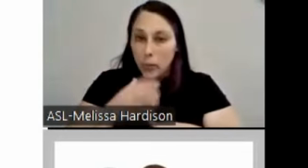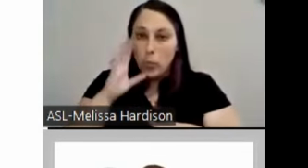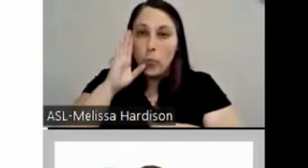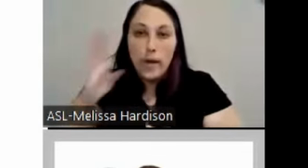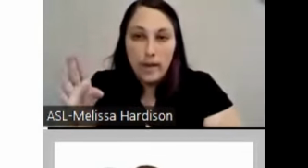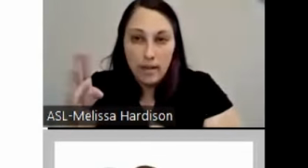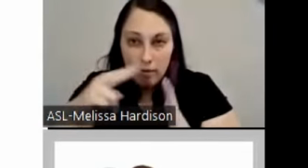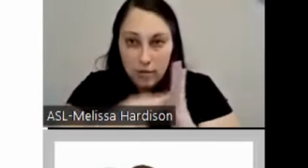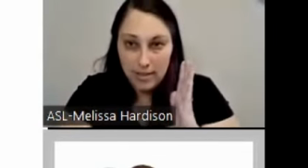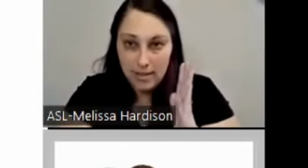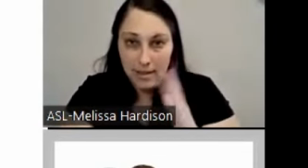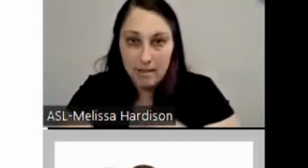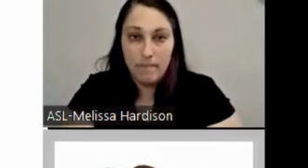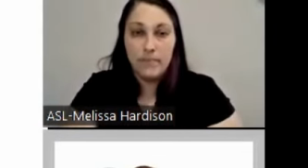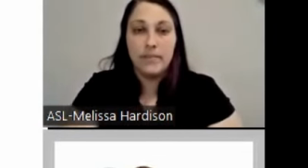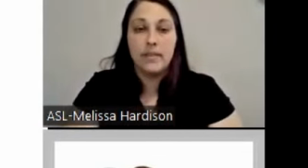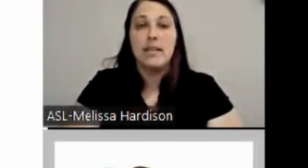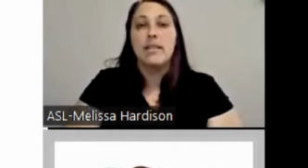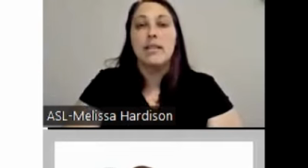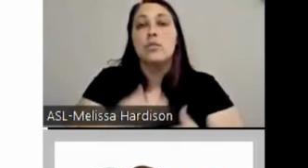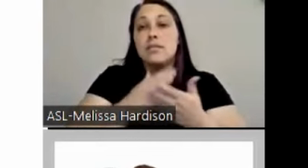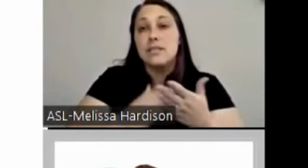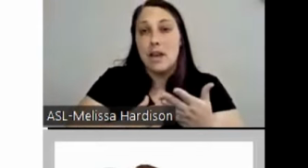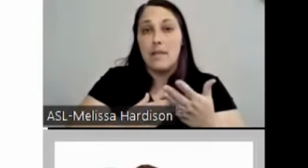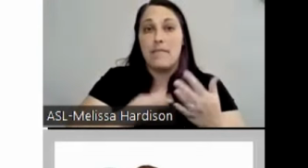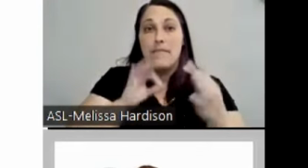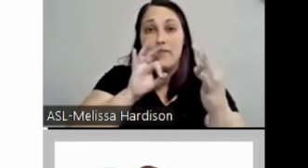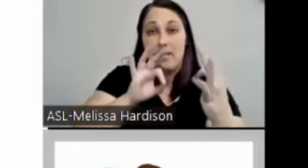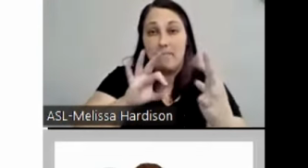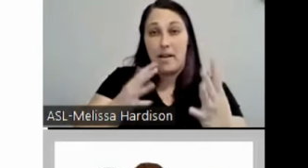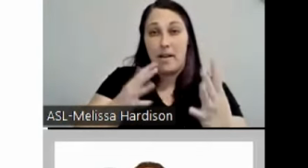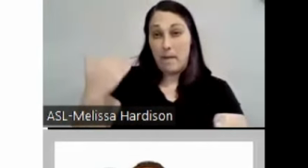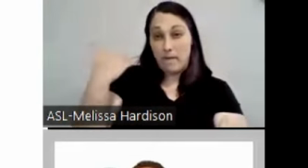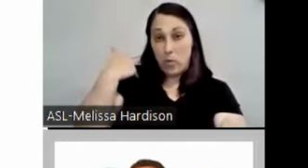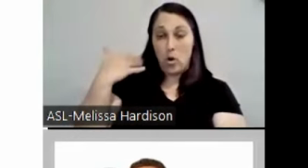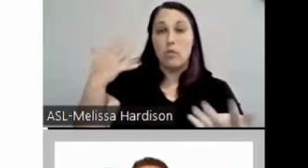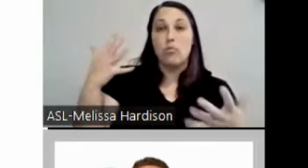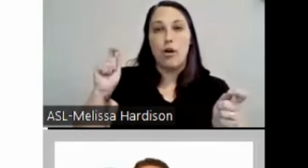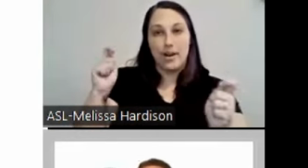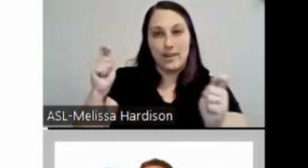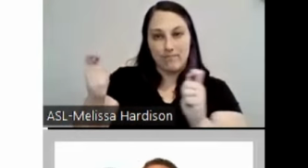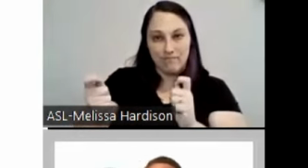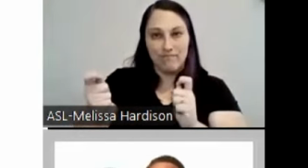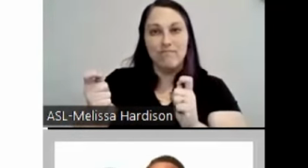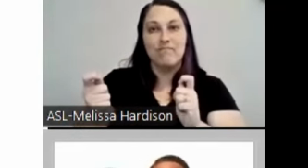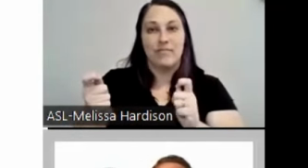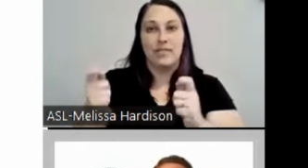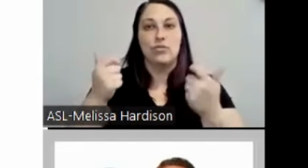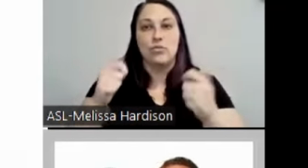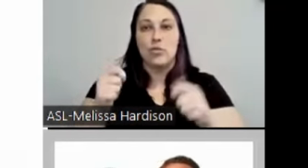So I will turn it over to Emily. EMILY Great! Thank you so much for that context can.